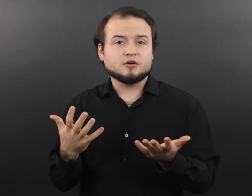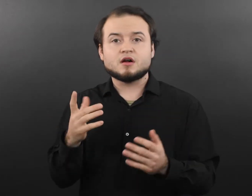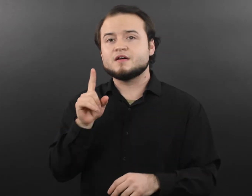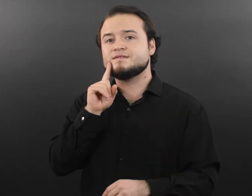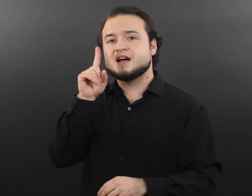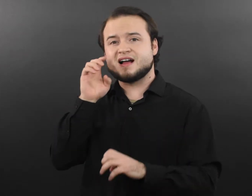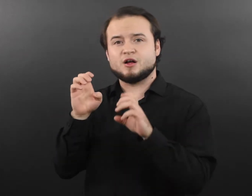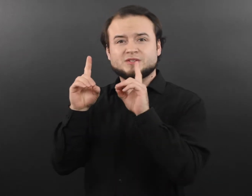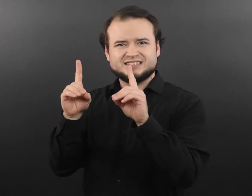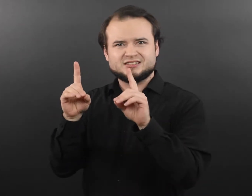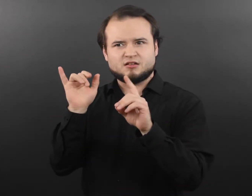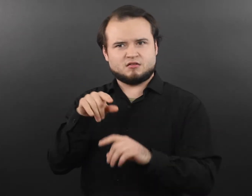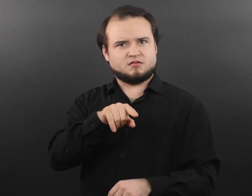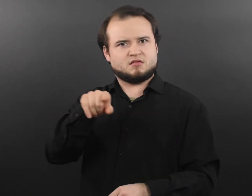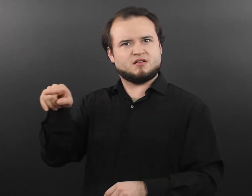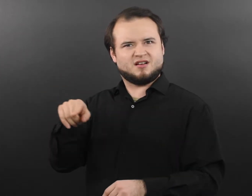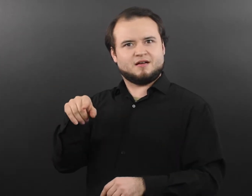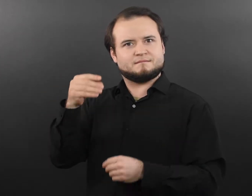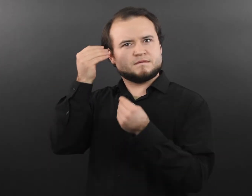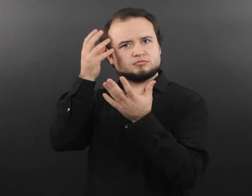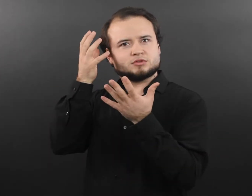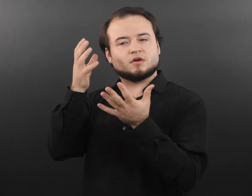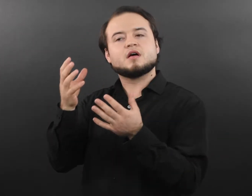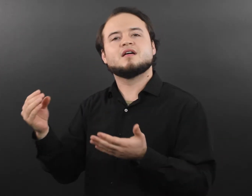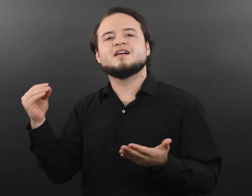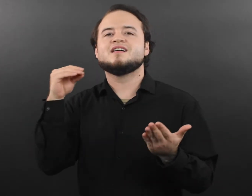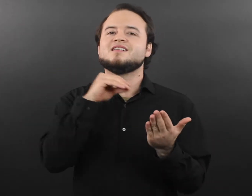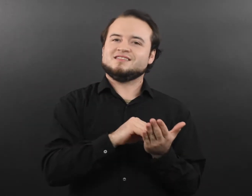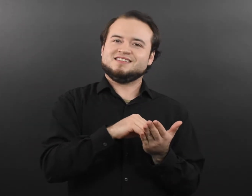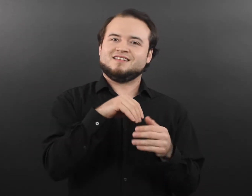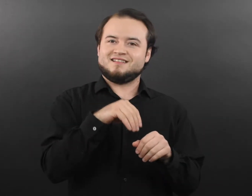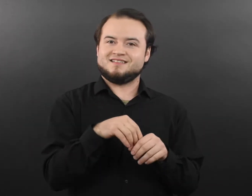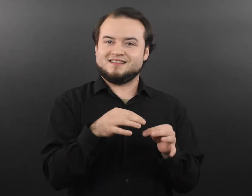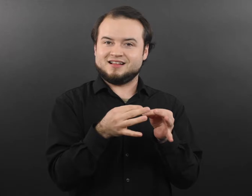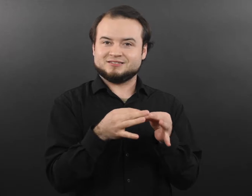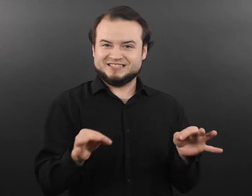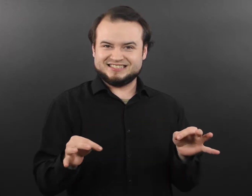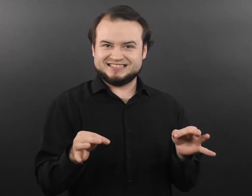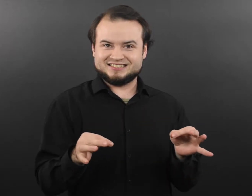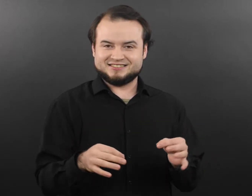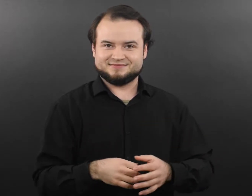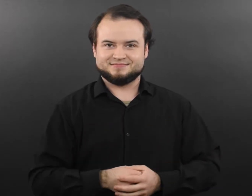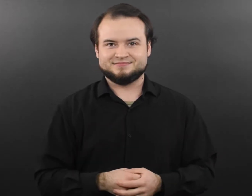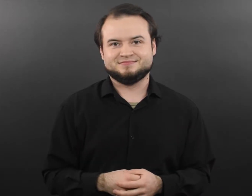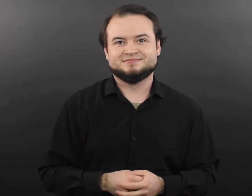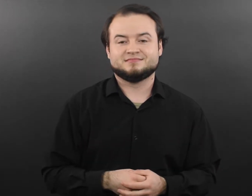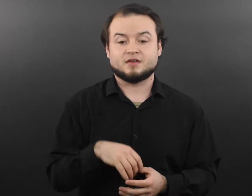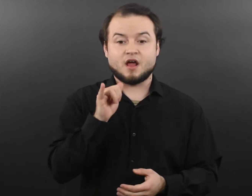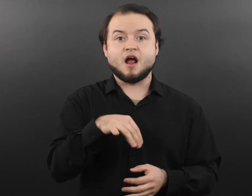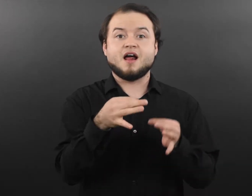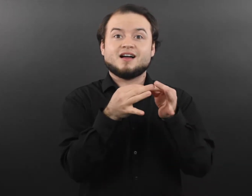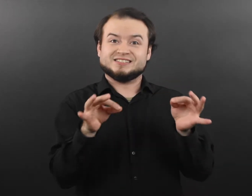DeafBlind access, or deaf education, etc., the language in the statute needs to give the